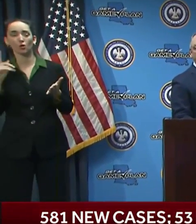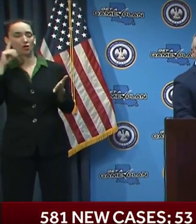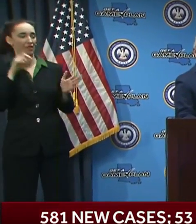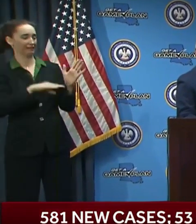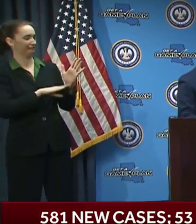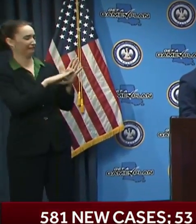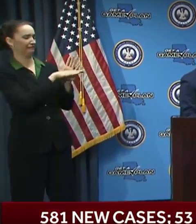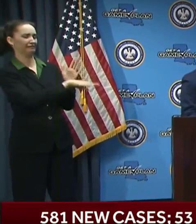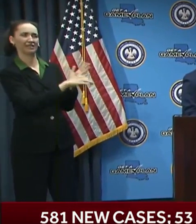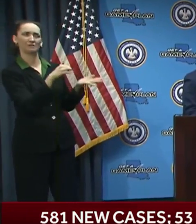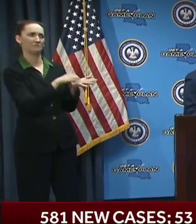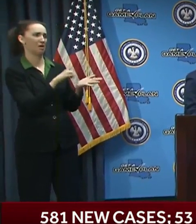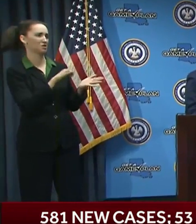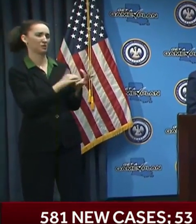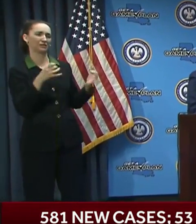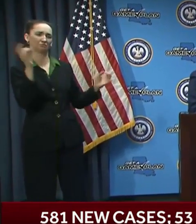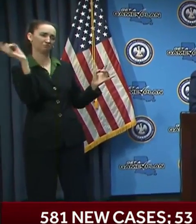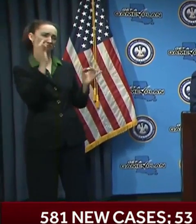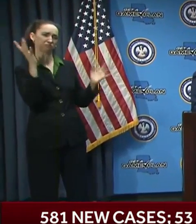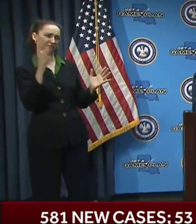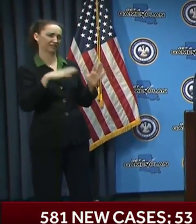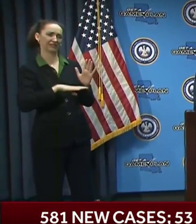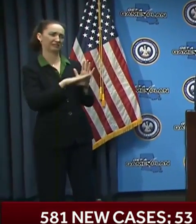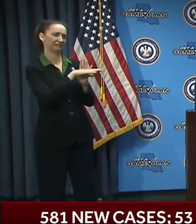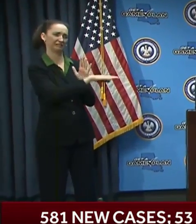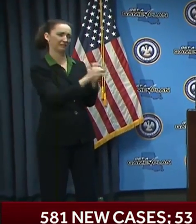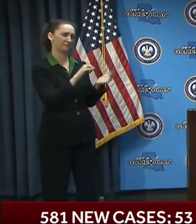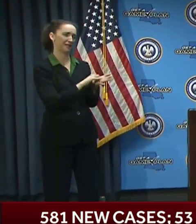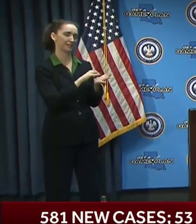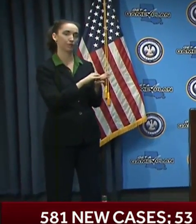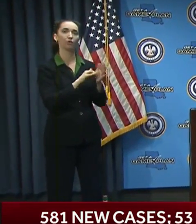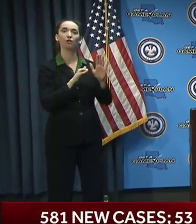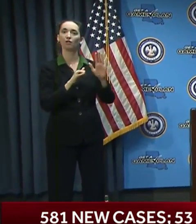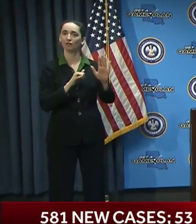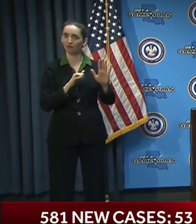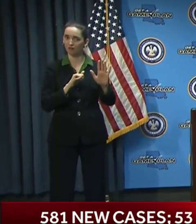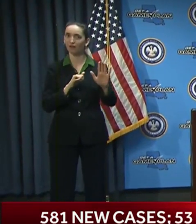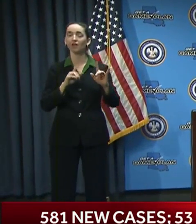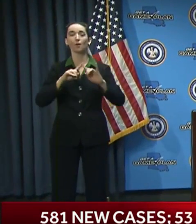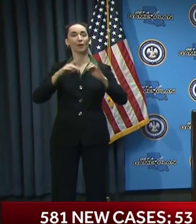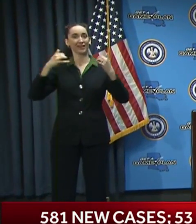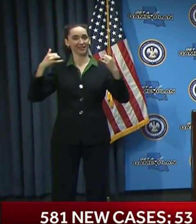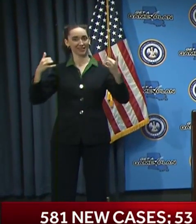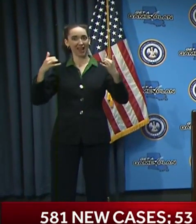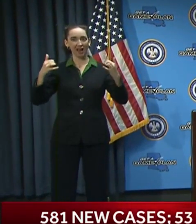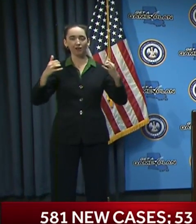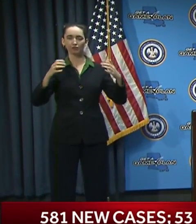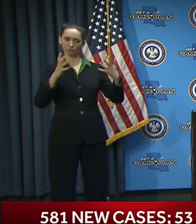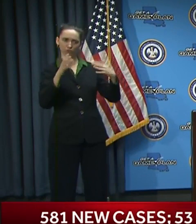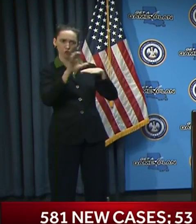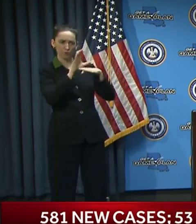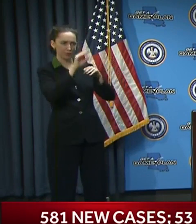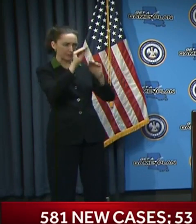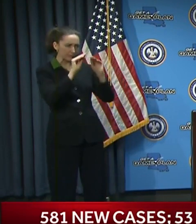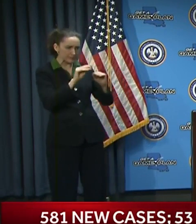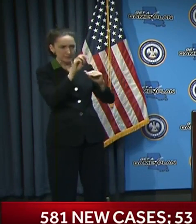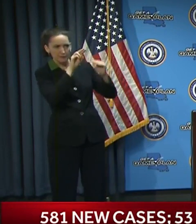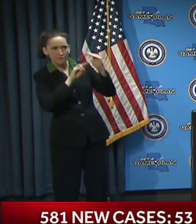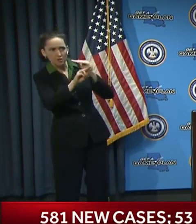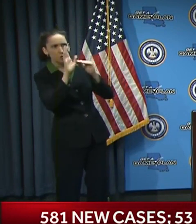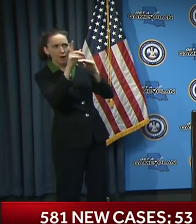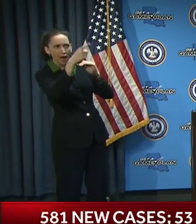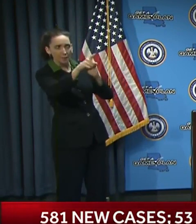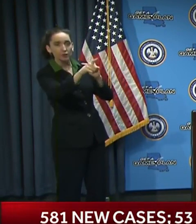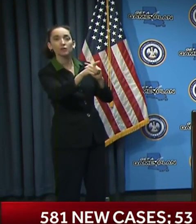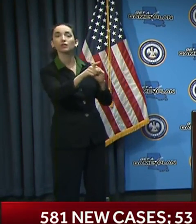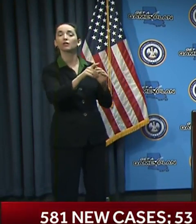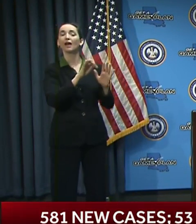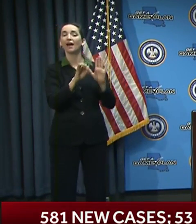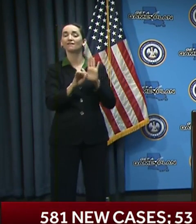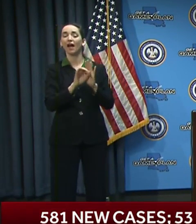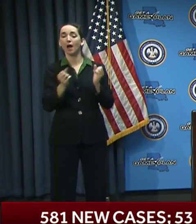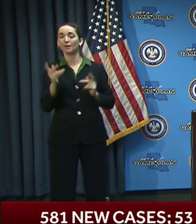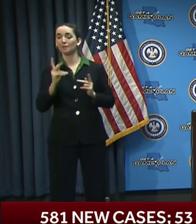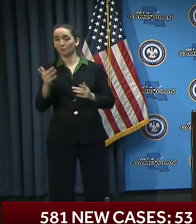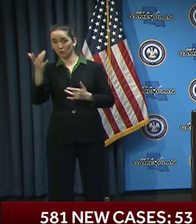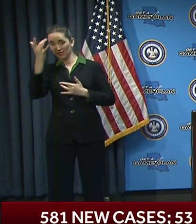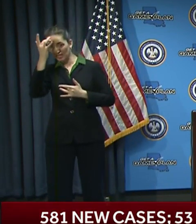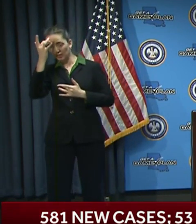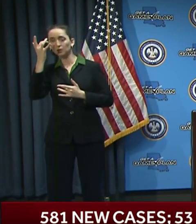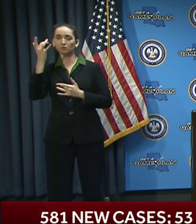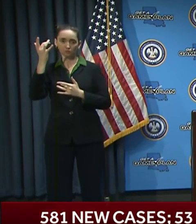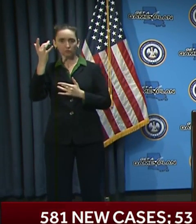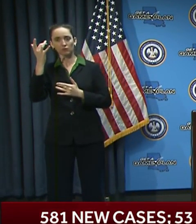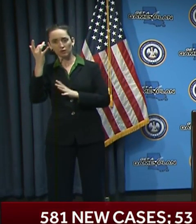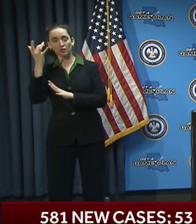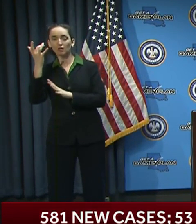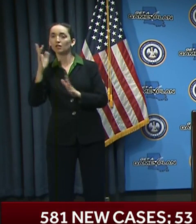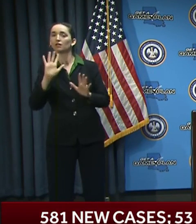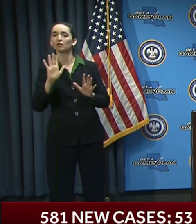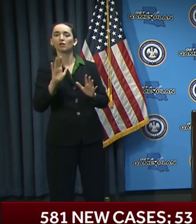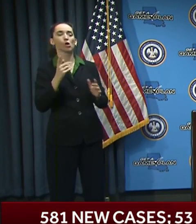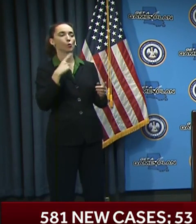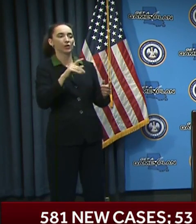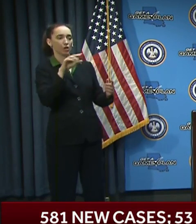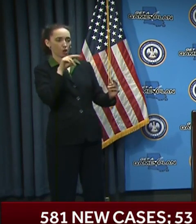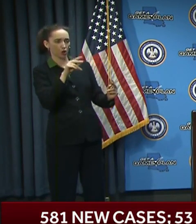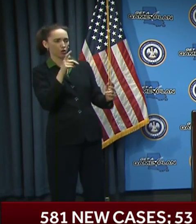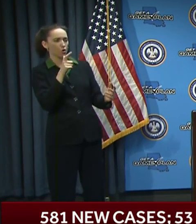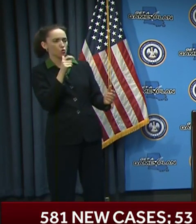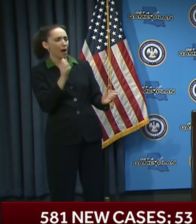WE WERE DOUBTFUL THAT WE WOULD EVER GET TO THAT LINE AND YOU CAN YOU HAVE VARIOUS DATA POINTS THAT YOU CAN USE TO KIND OF DETERMINE WHERE YOU ARE NEW CASES IS NOT THE BEST OF THEM